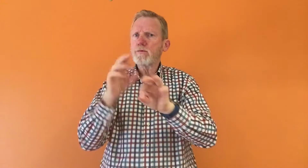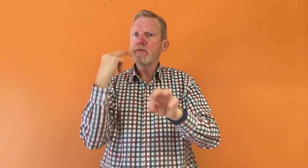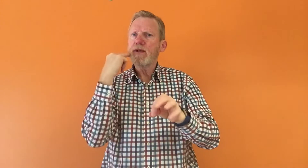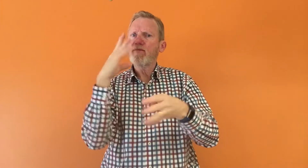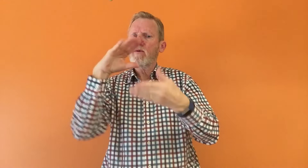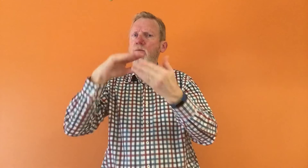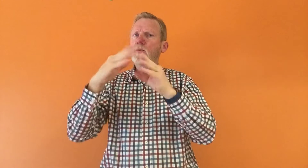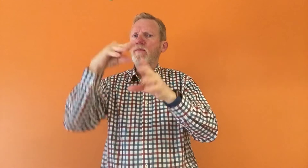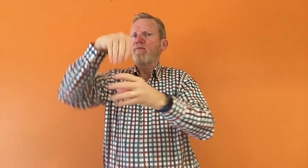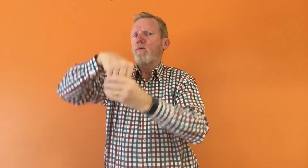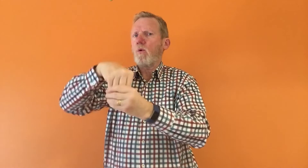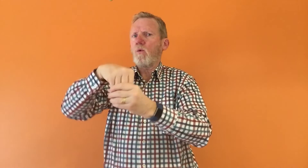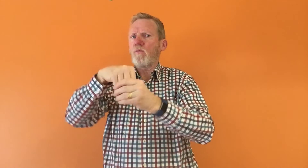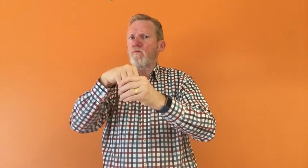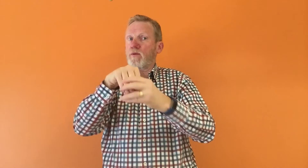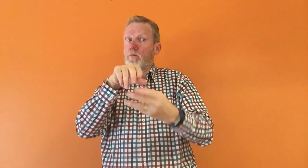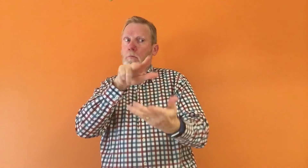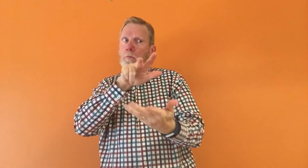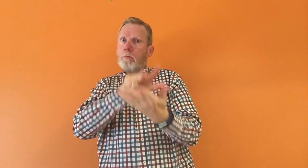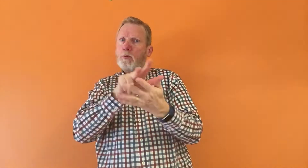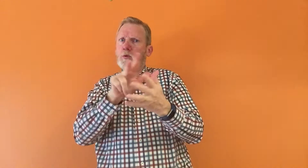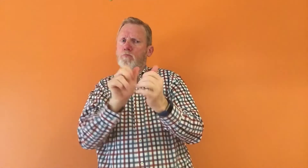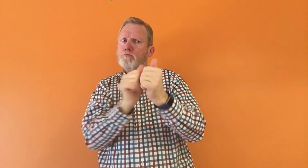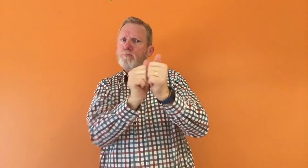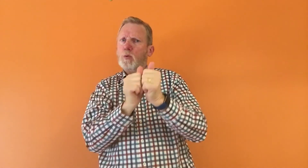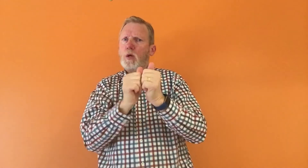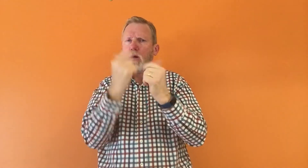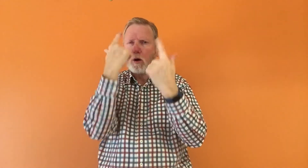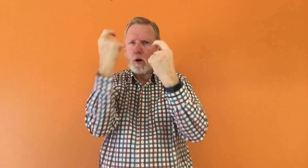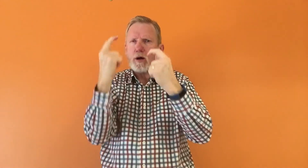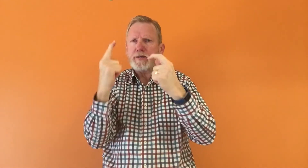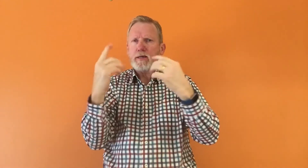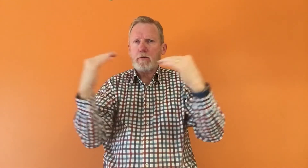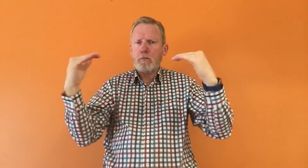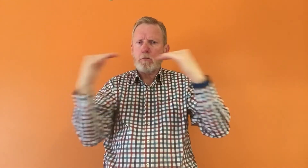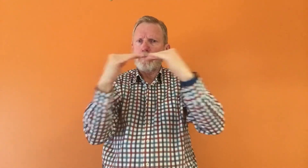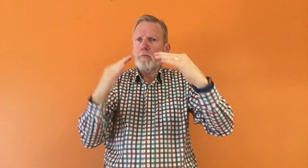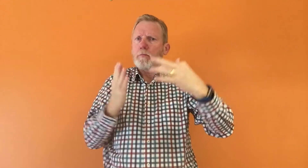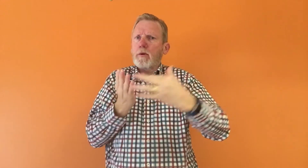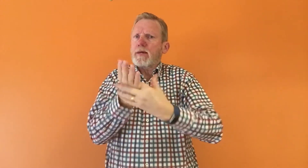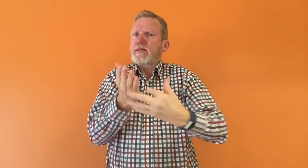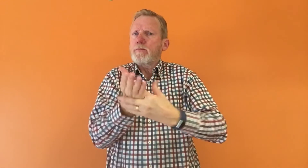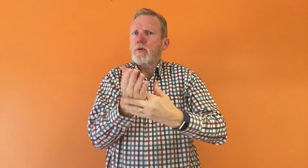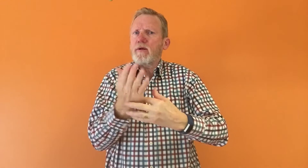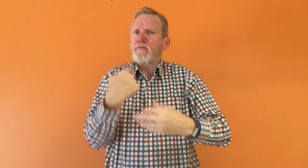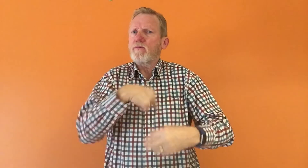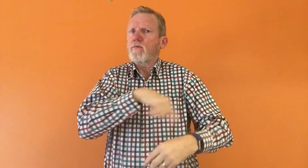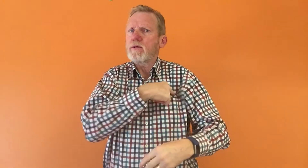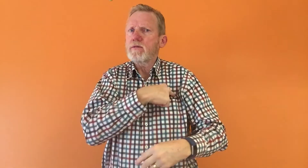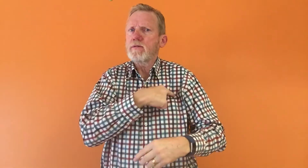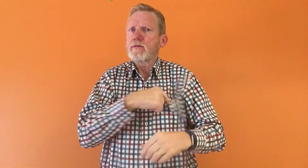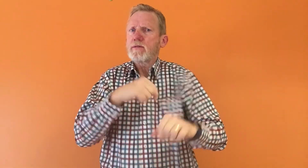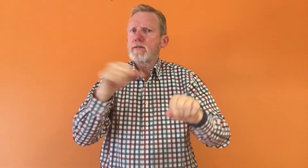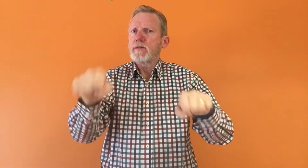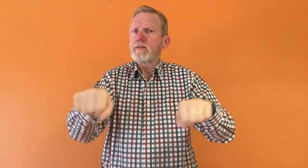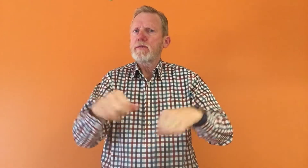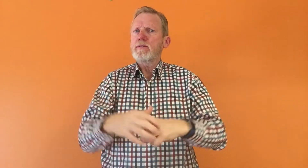for Deaf communities to be involved in decision-making and sharing ideas together as equals when it comes to making decisions regarding quality of accessibility services.